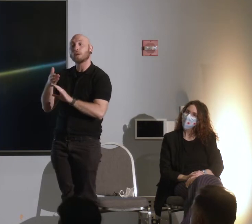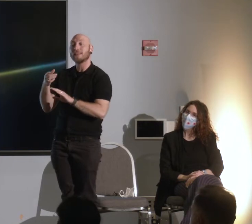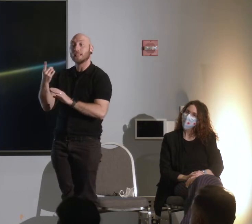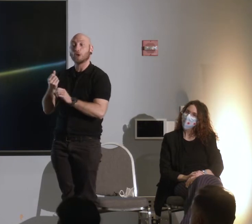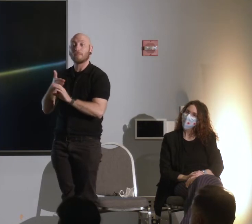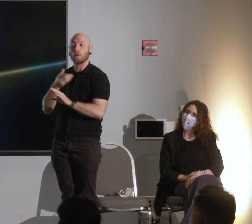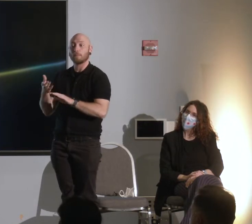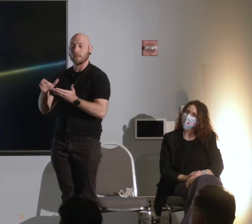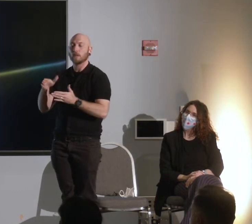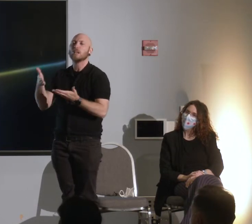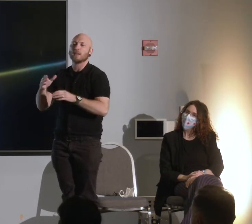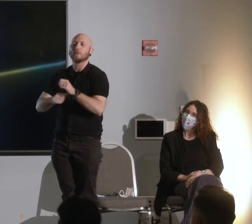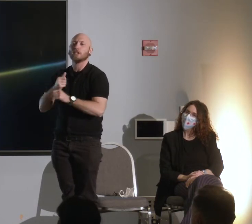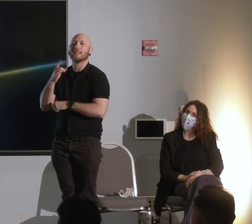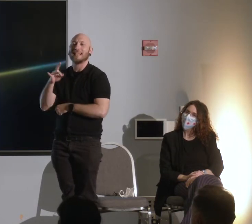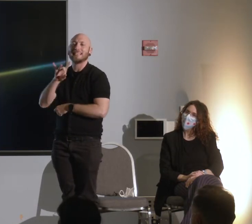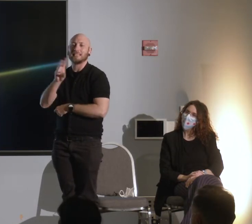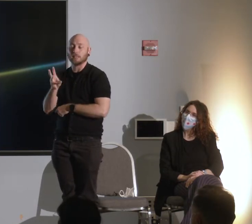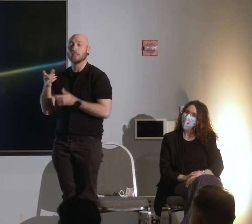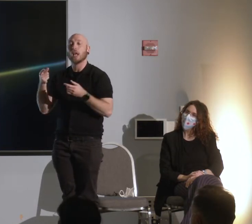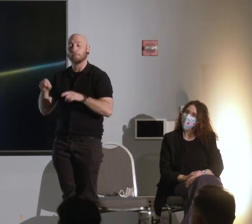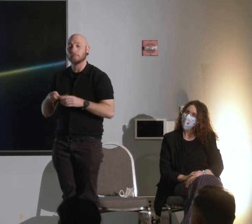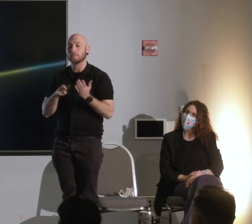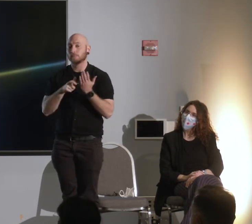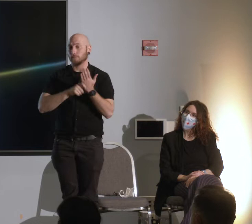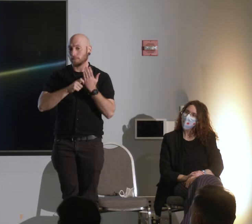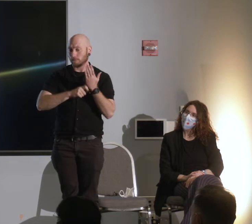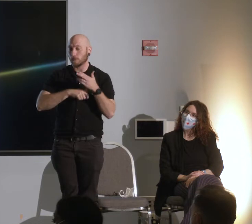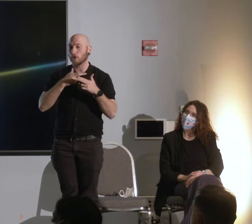did in 1886, a publication called the American Architect